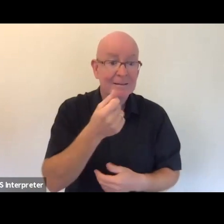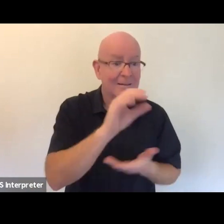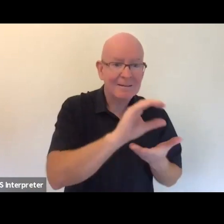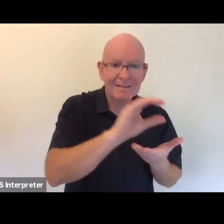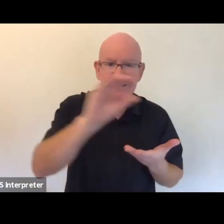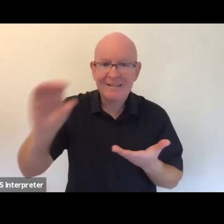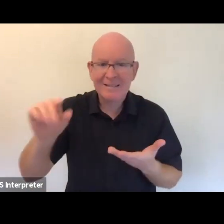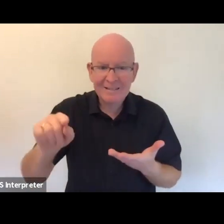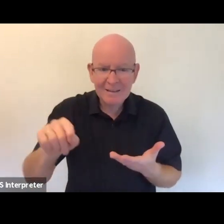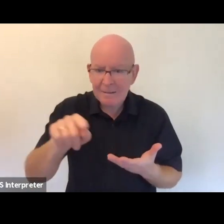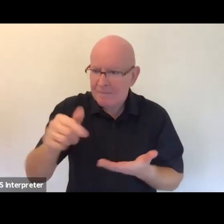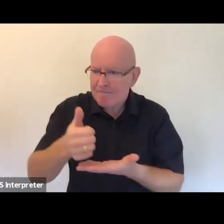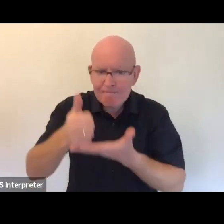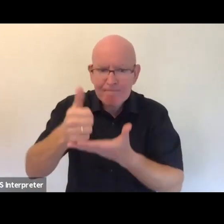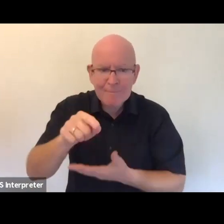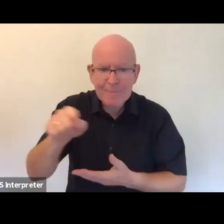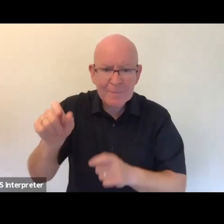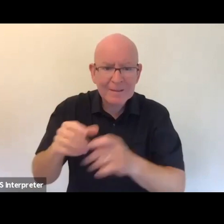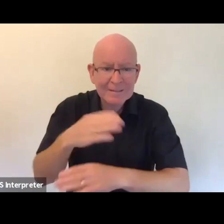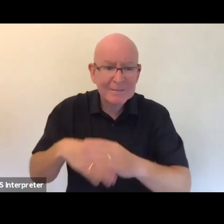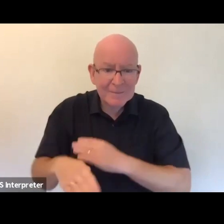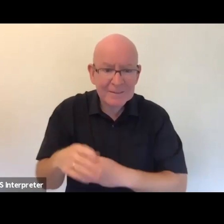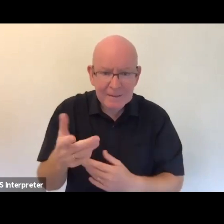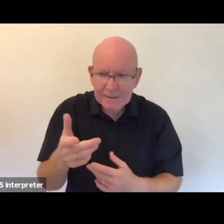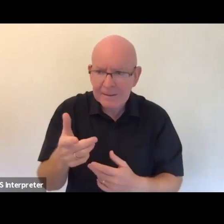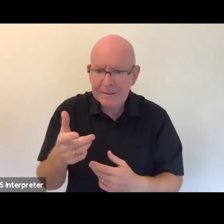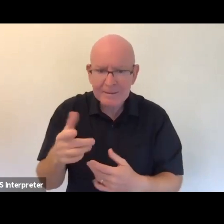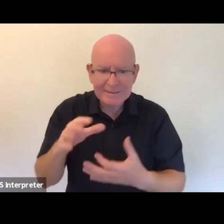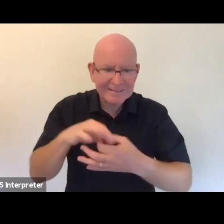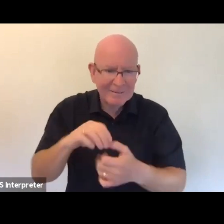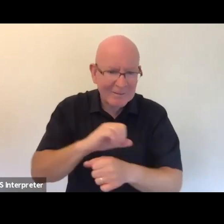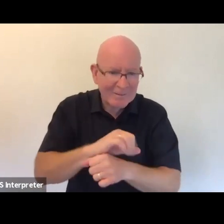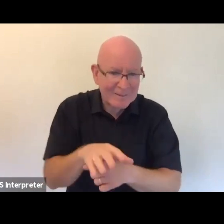And we’ve really been trying to engage with the local administration just to get to know,